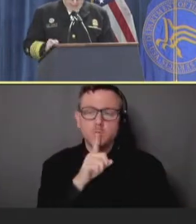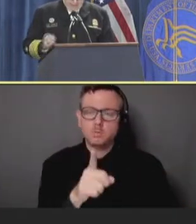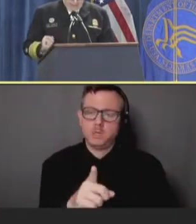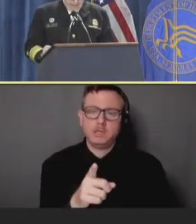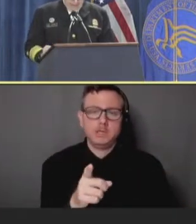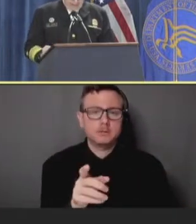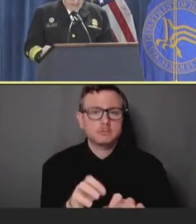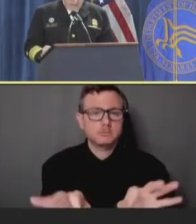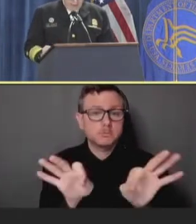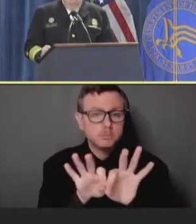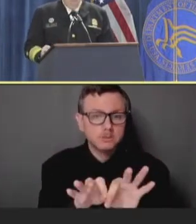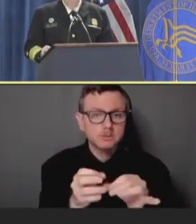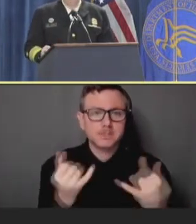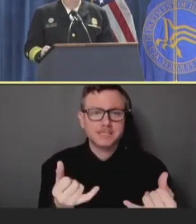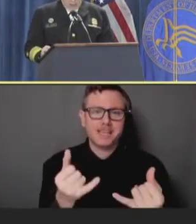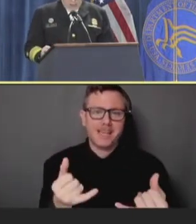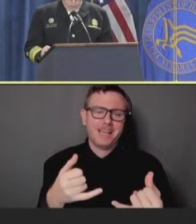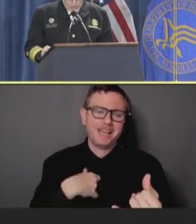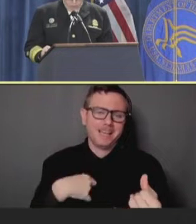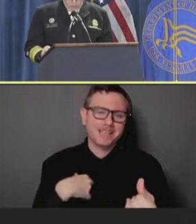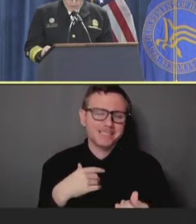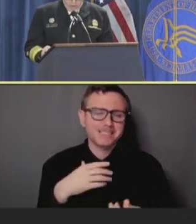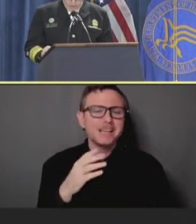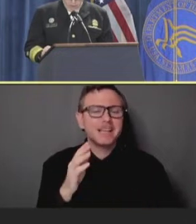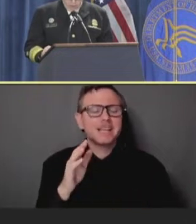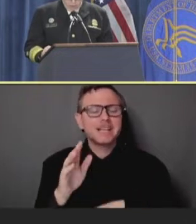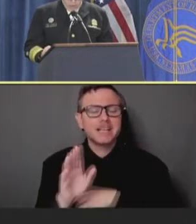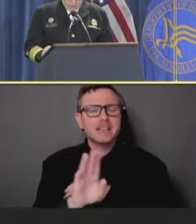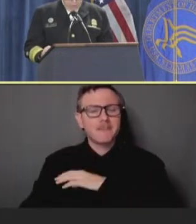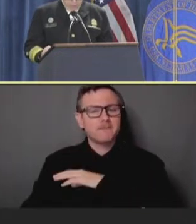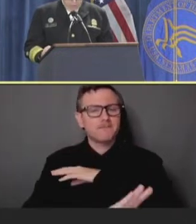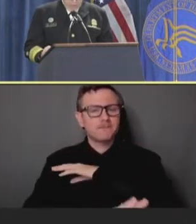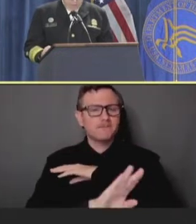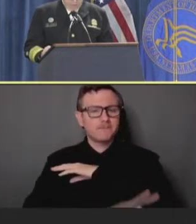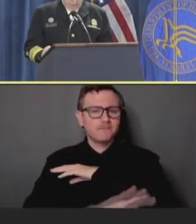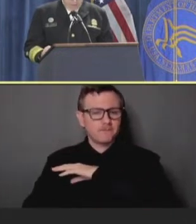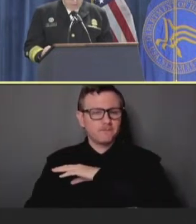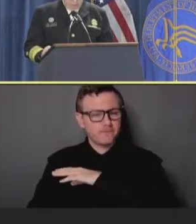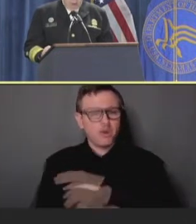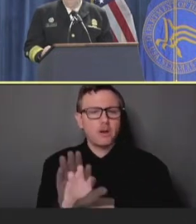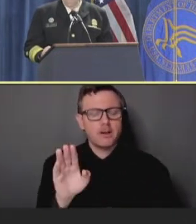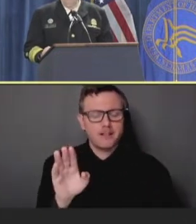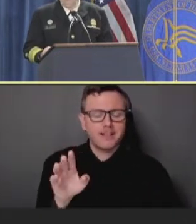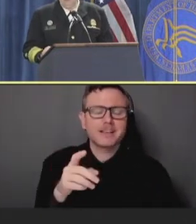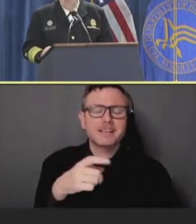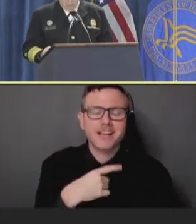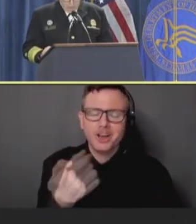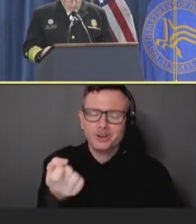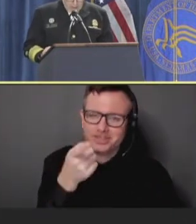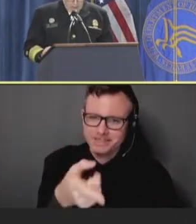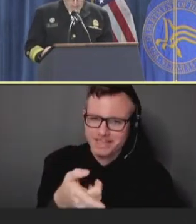And as nightfall begins to arrive earlier, and we start to order pumpkin spice more often I actually don't.